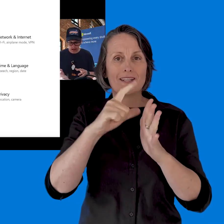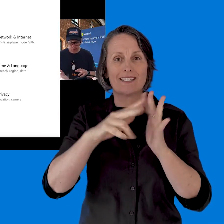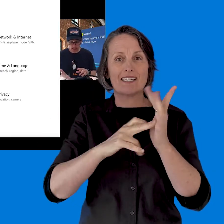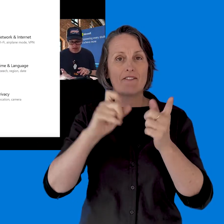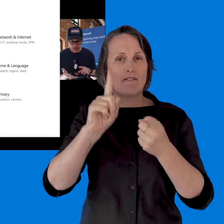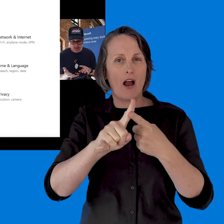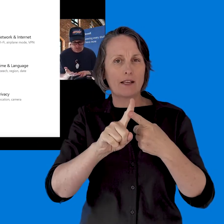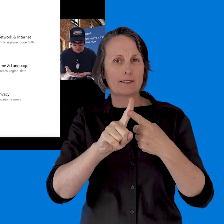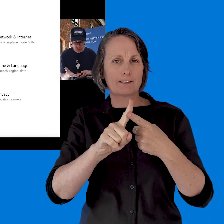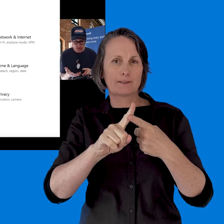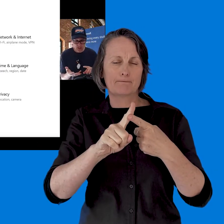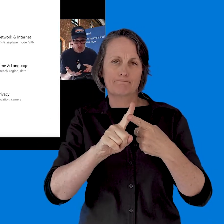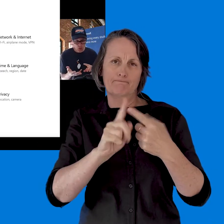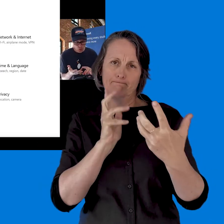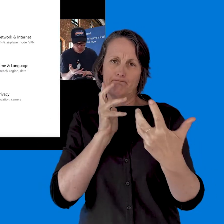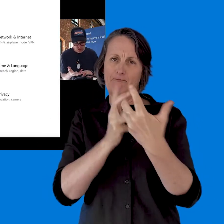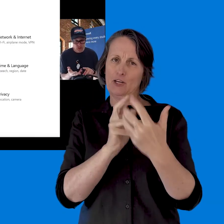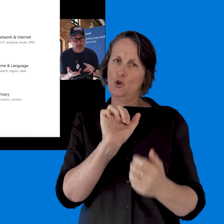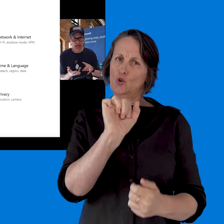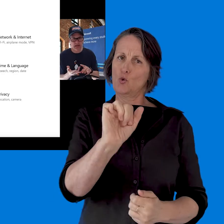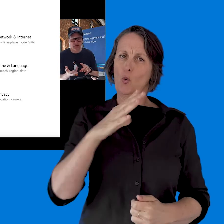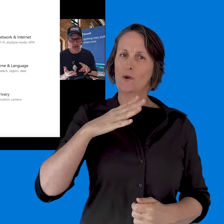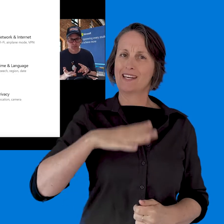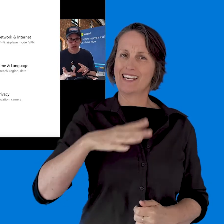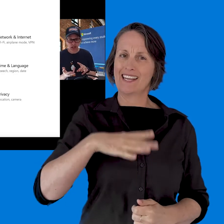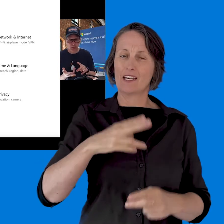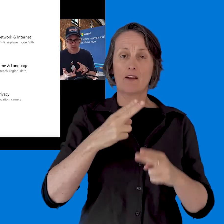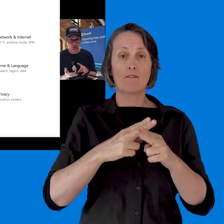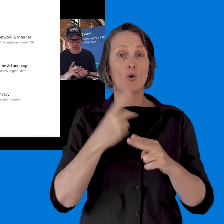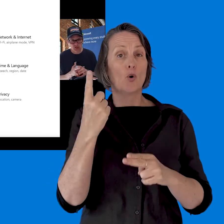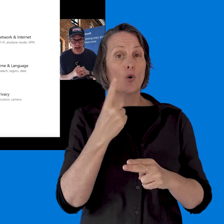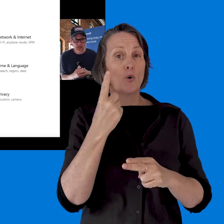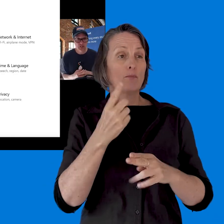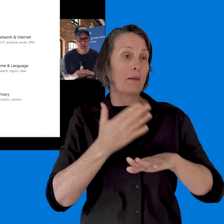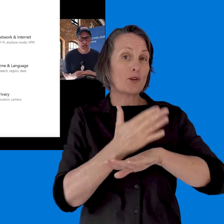around areas of vision, auditory and also interaction.